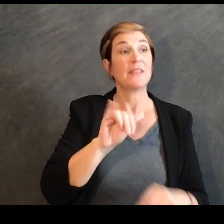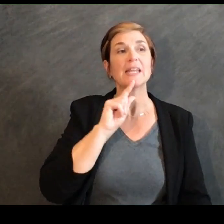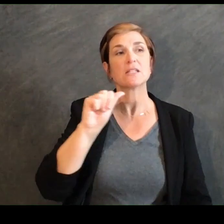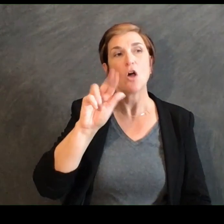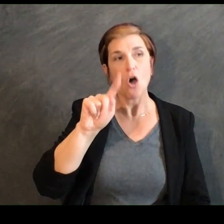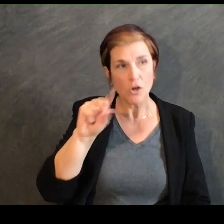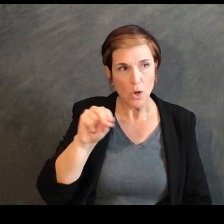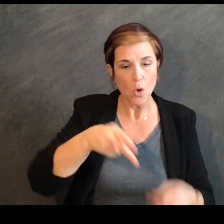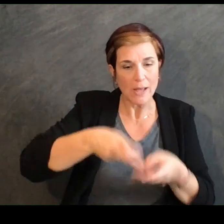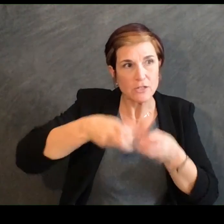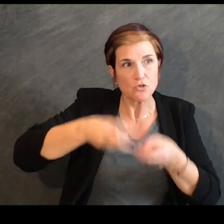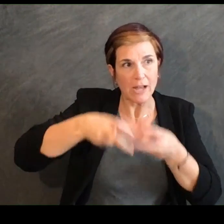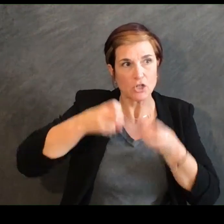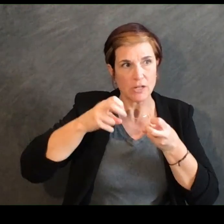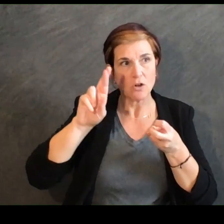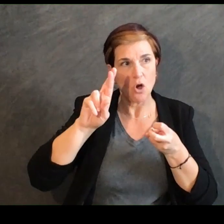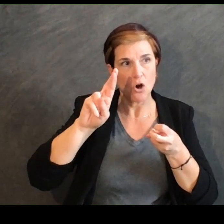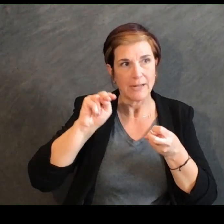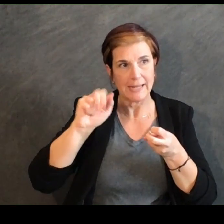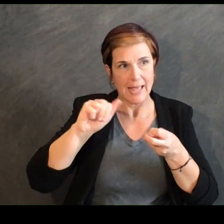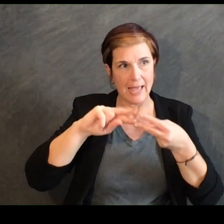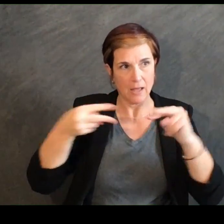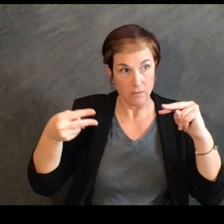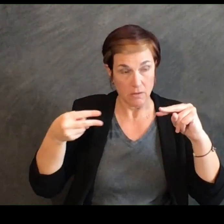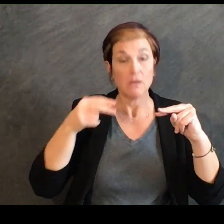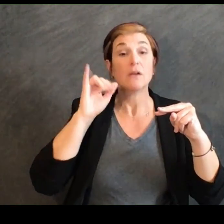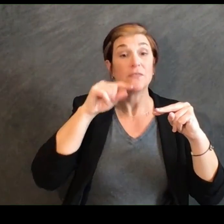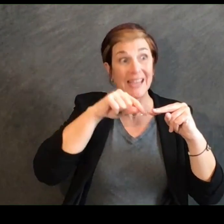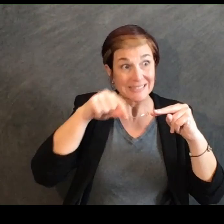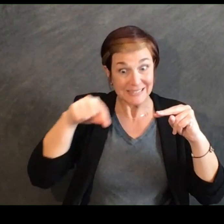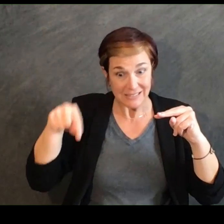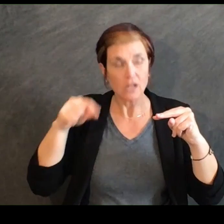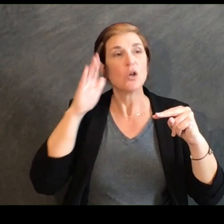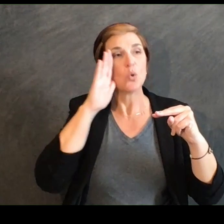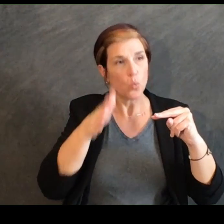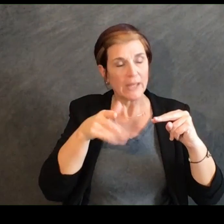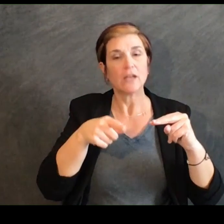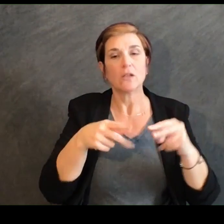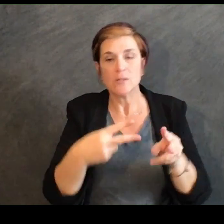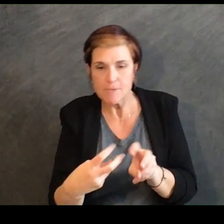the RNA that then runs in an automated way on the machine with no one touching